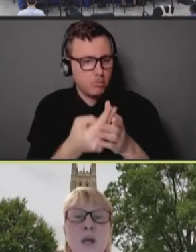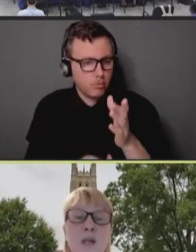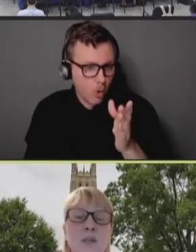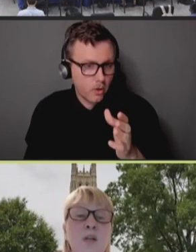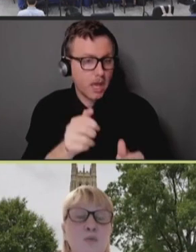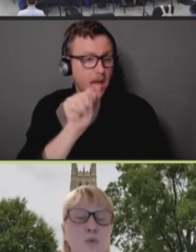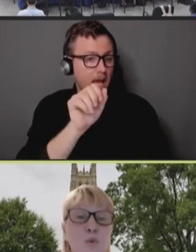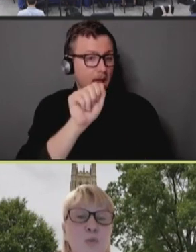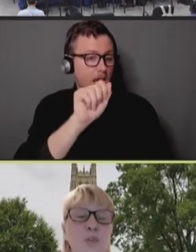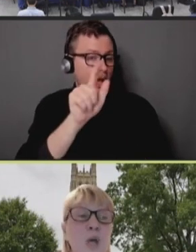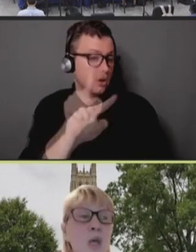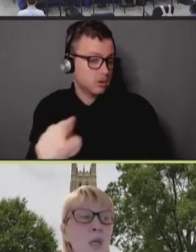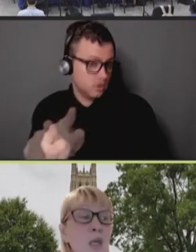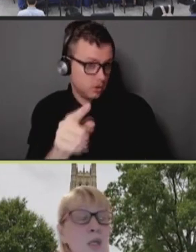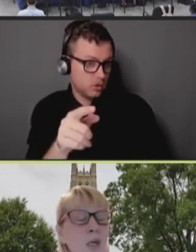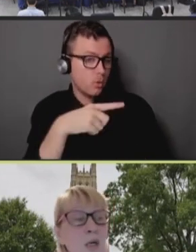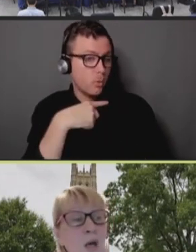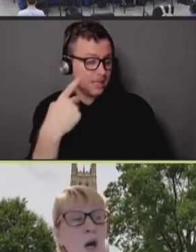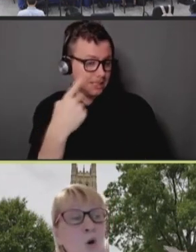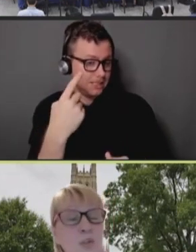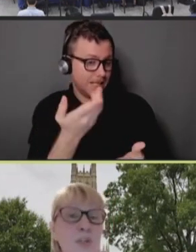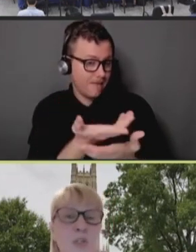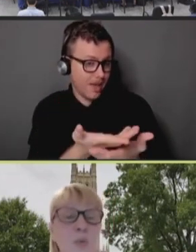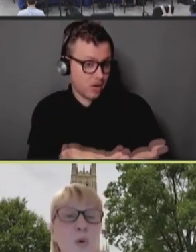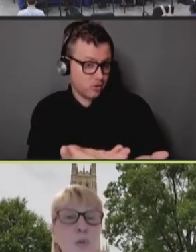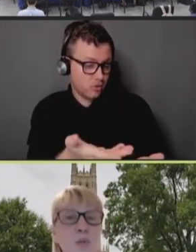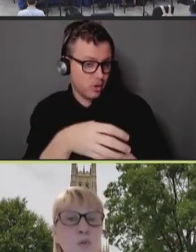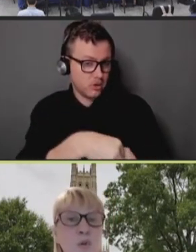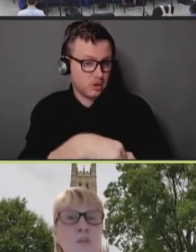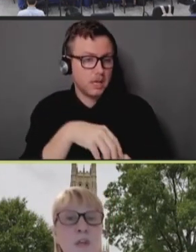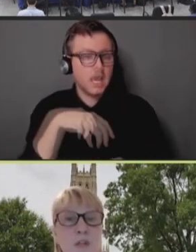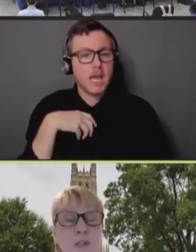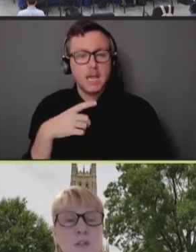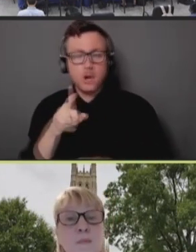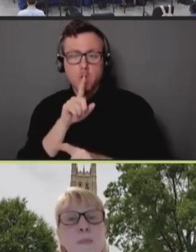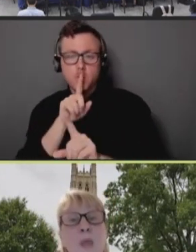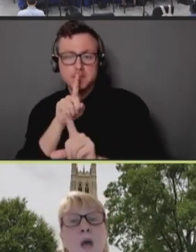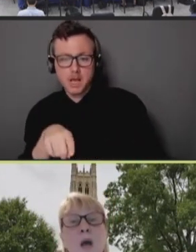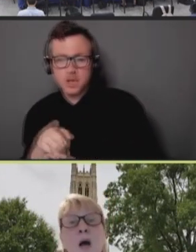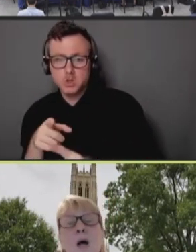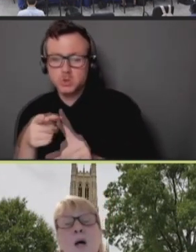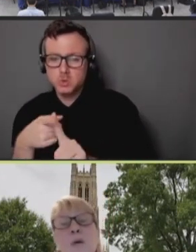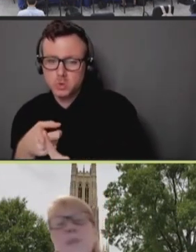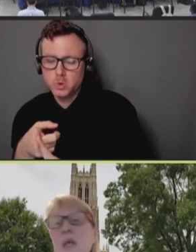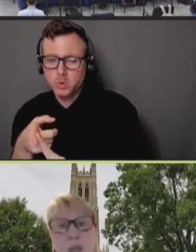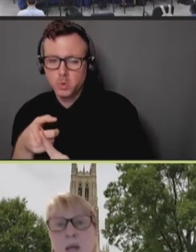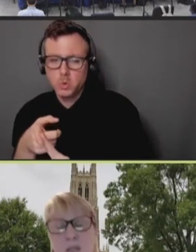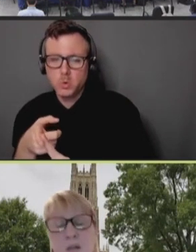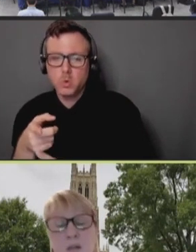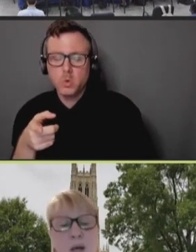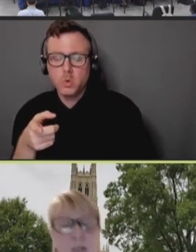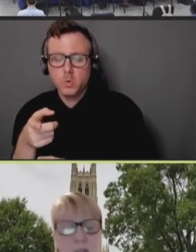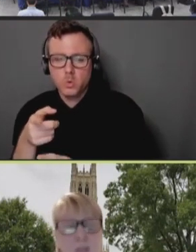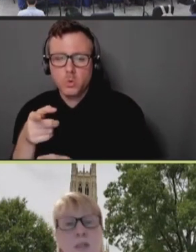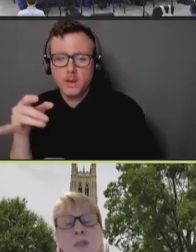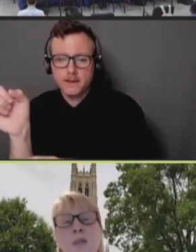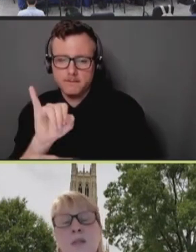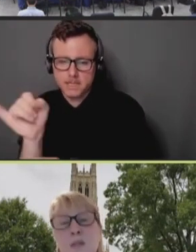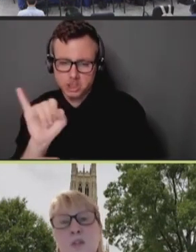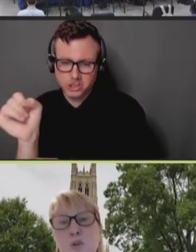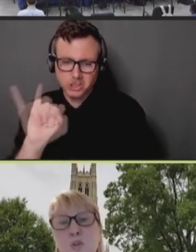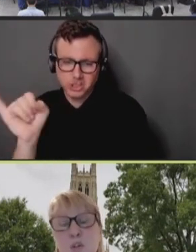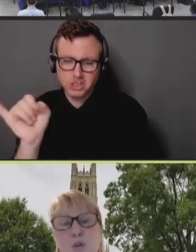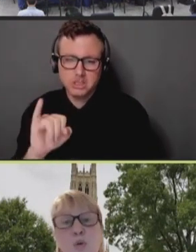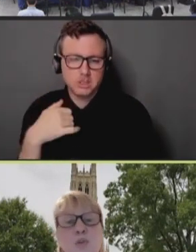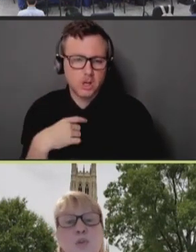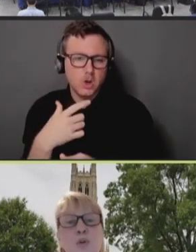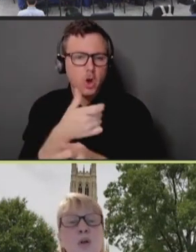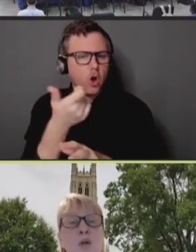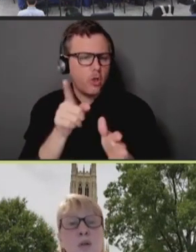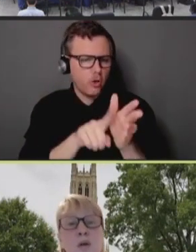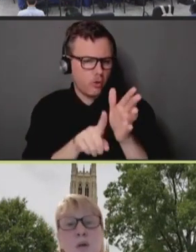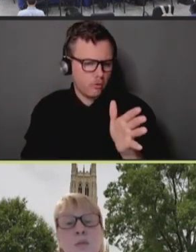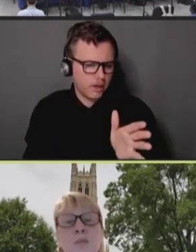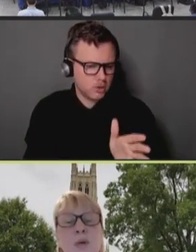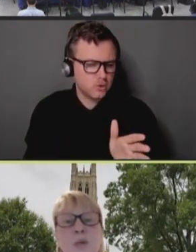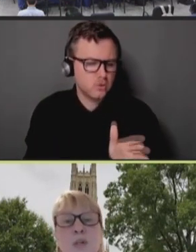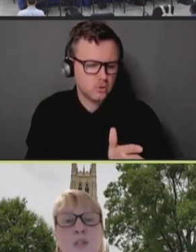and involved in host response to infections and other researchers who also published this